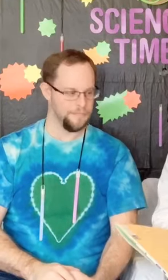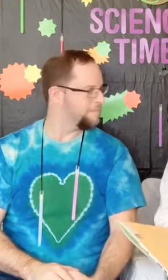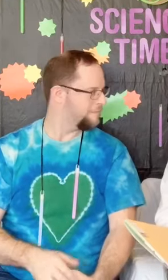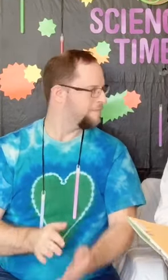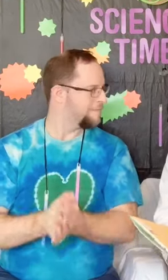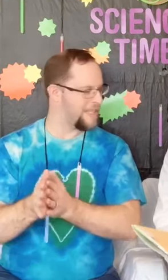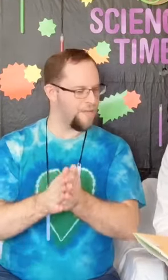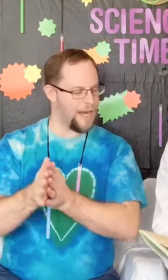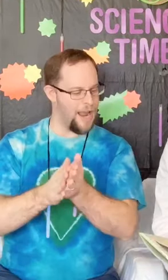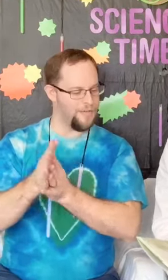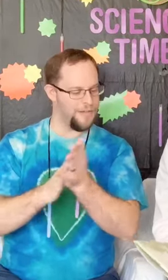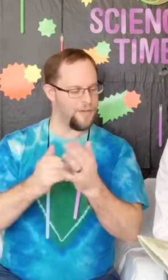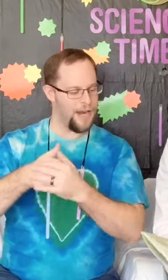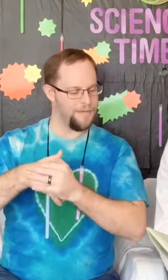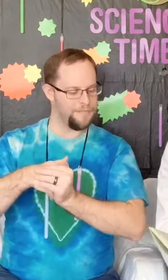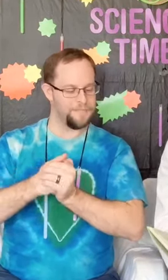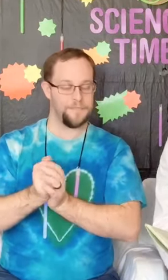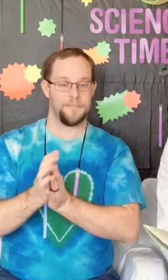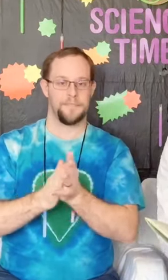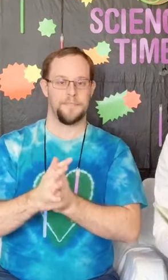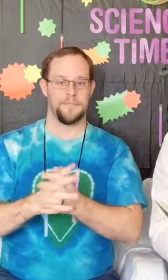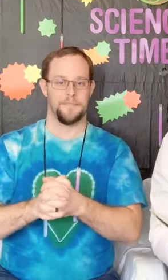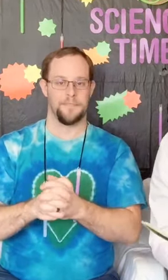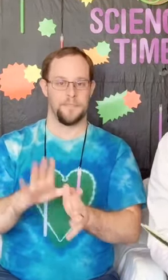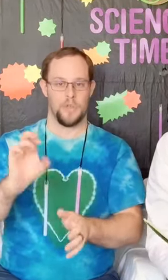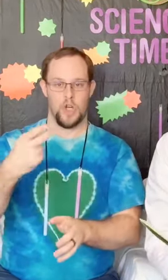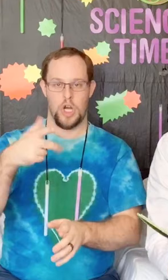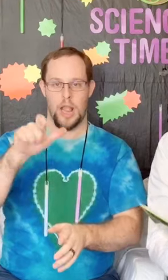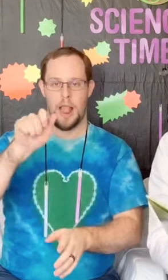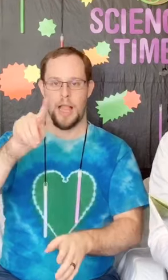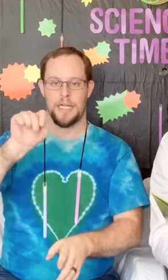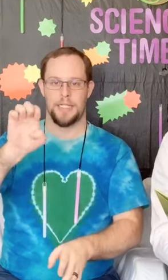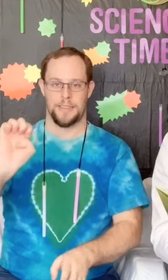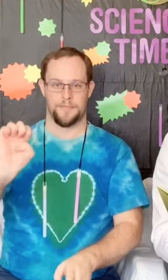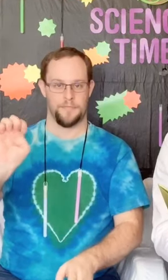Here we go! AARON: There we go! Okay! AARON: Charlotte